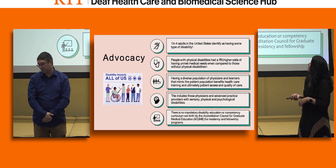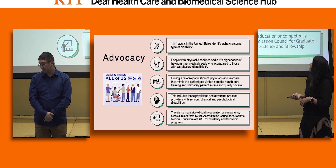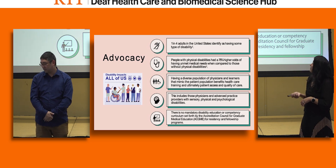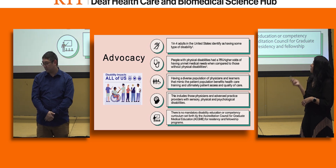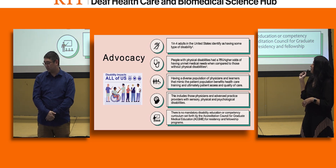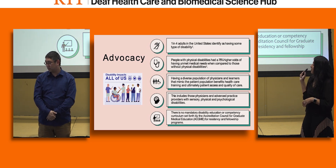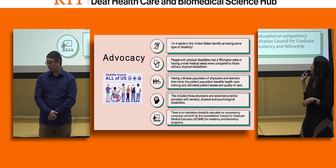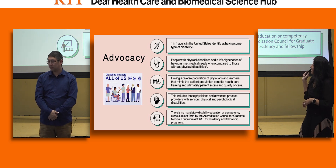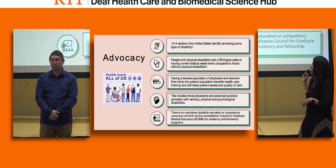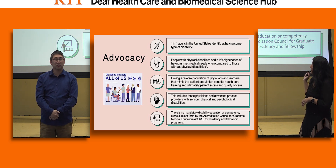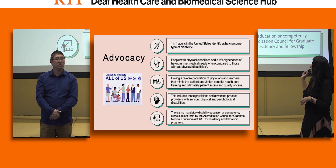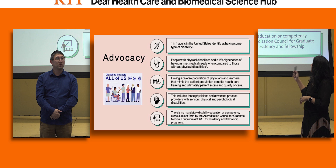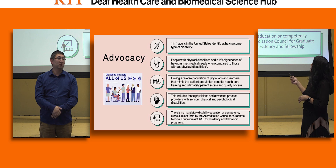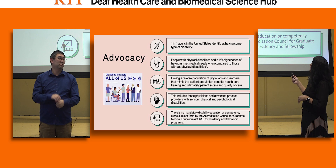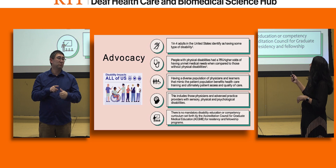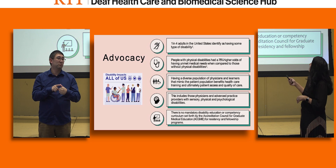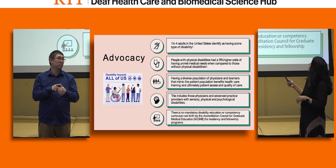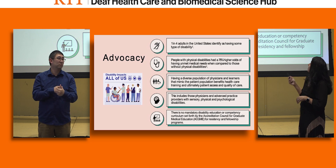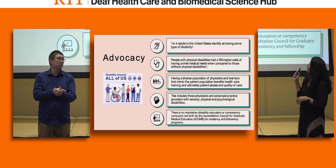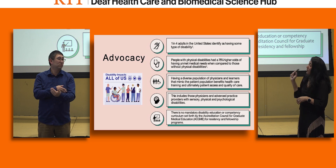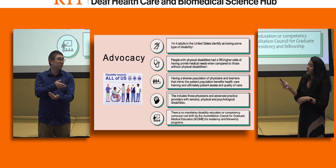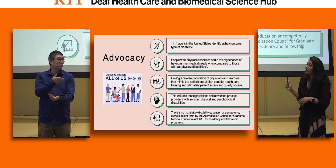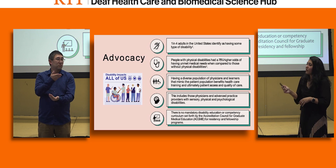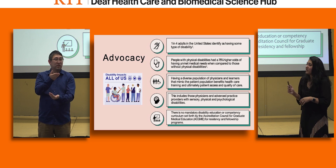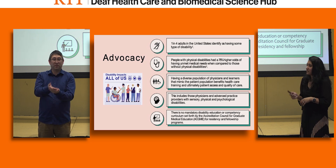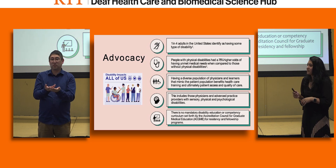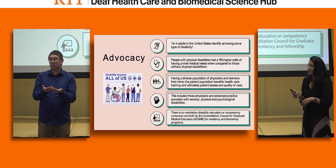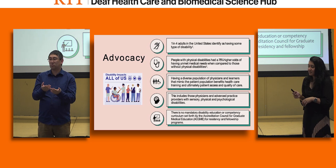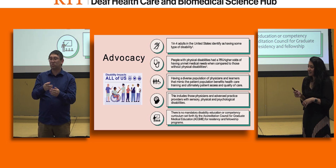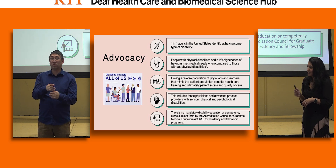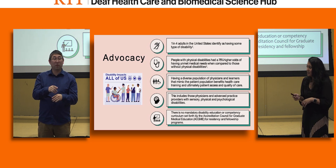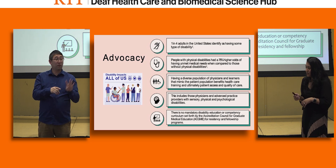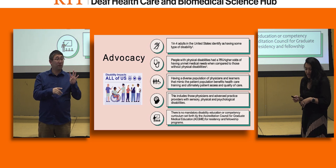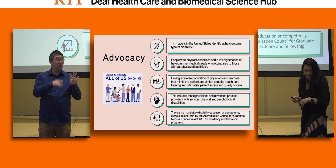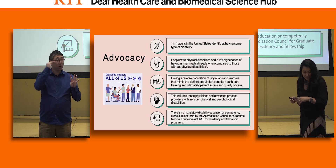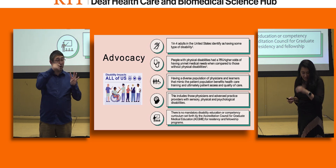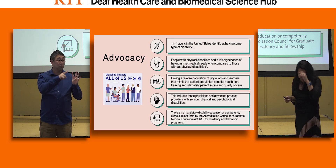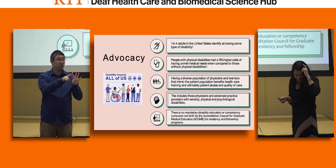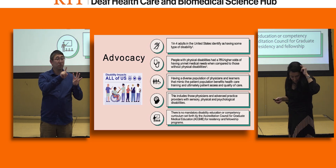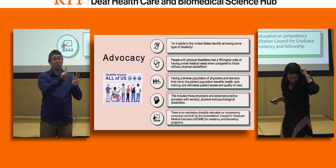So, it is a known fact that one in four adults in the U.S.